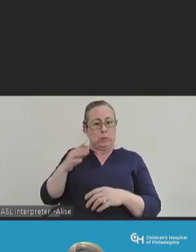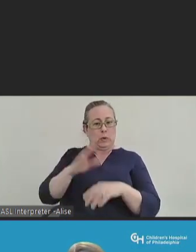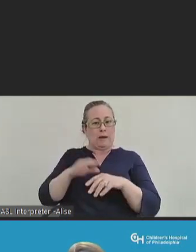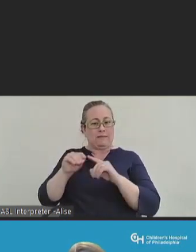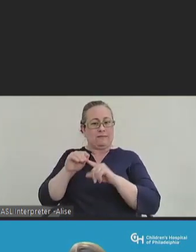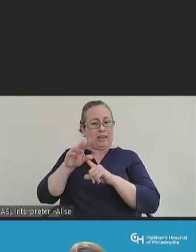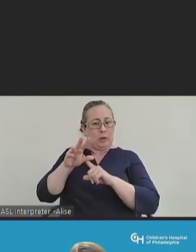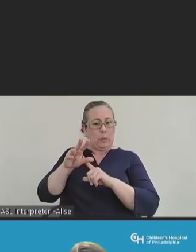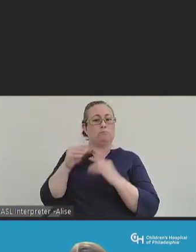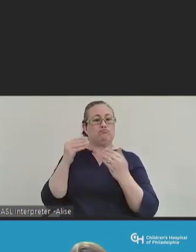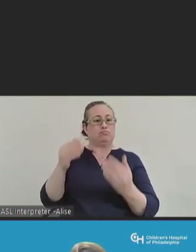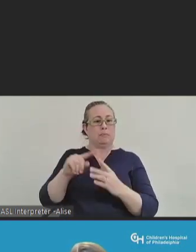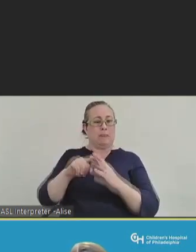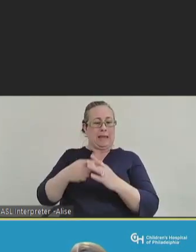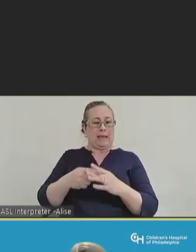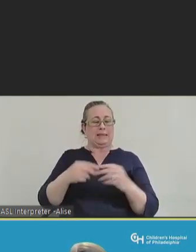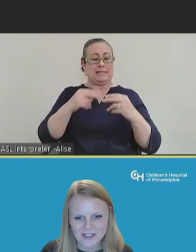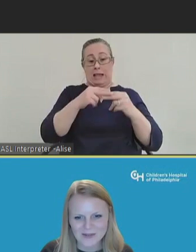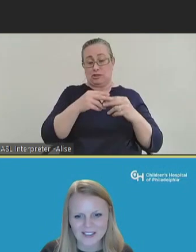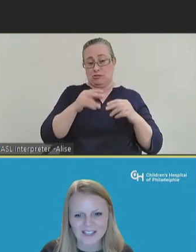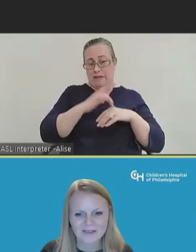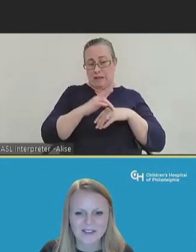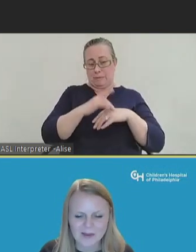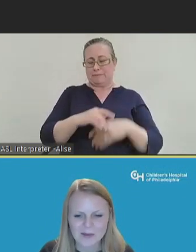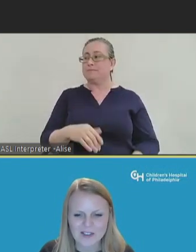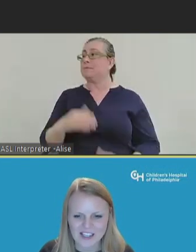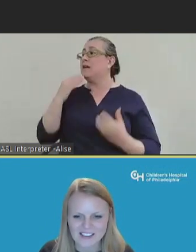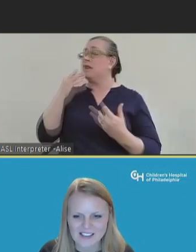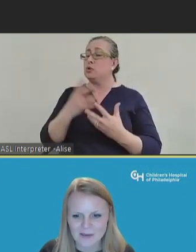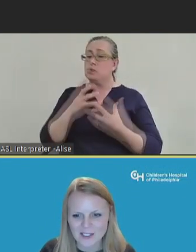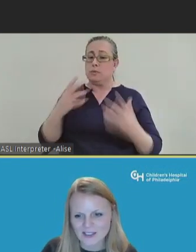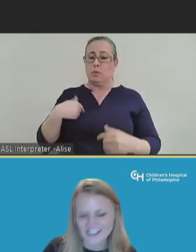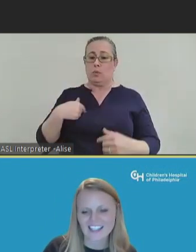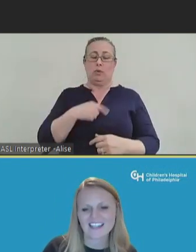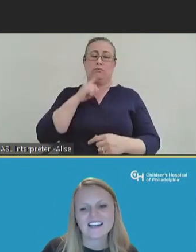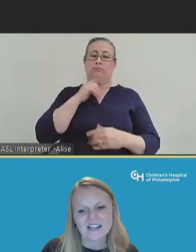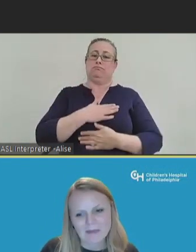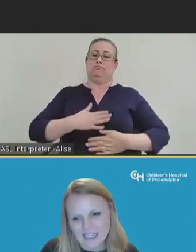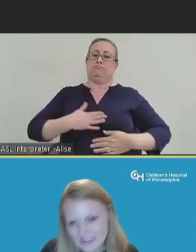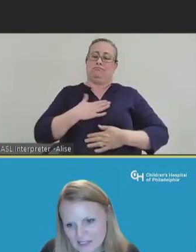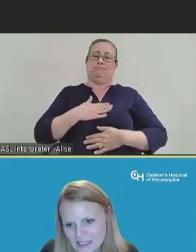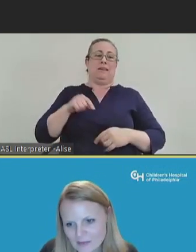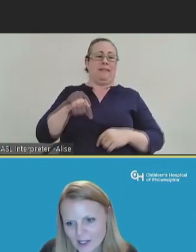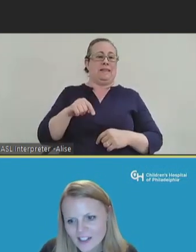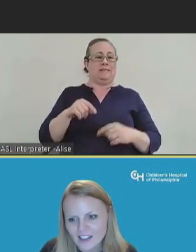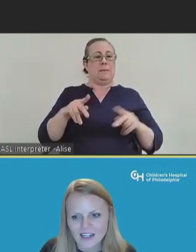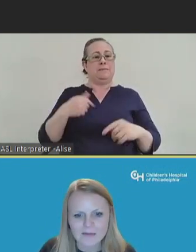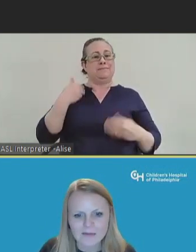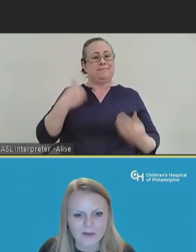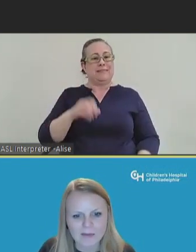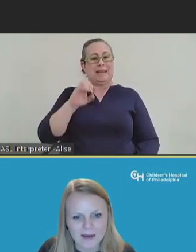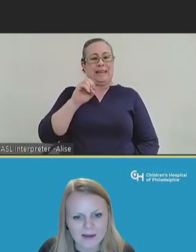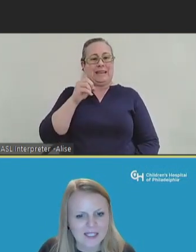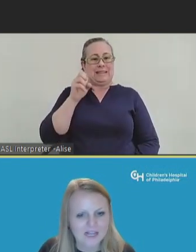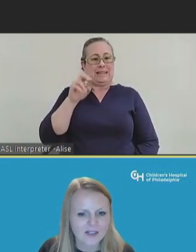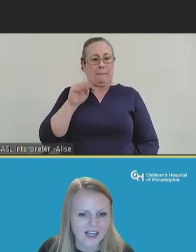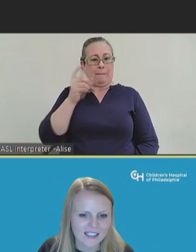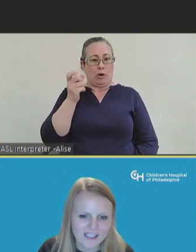Eden Barker: Thank you so much. We really appreciate this opportunity. My name is Eden Barker and I am joined by my two colleagues,